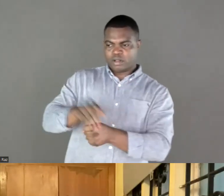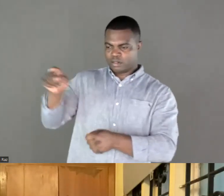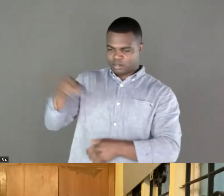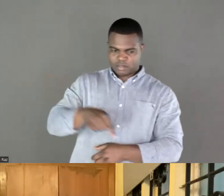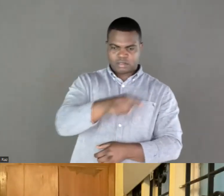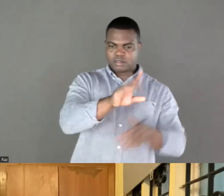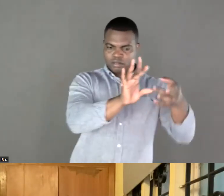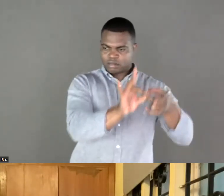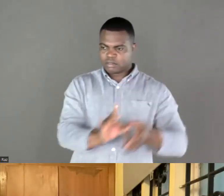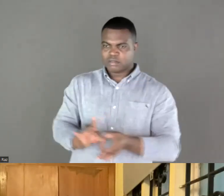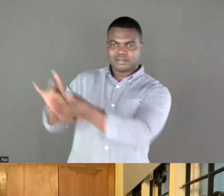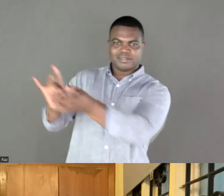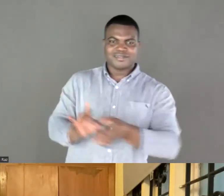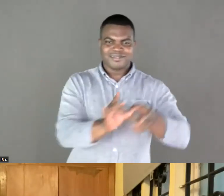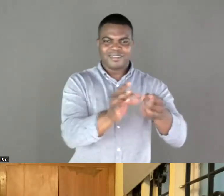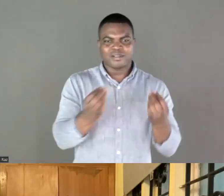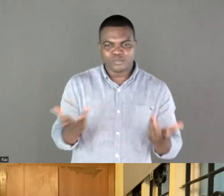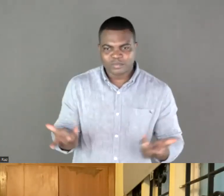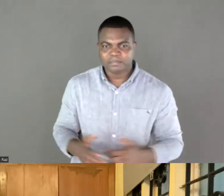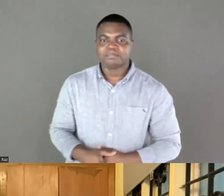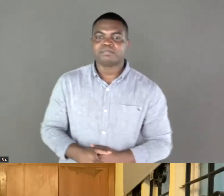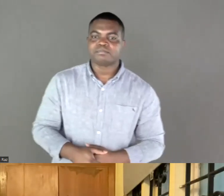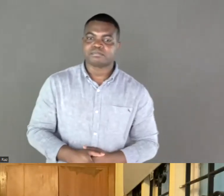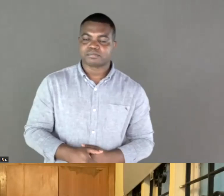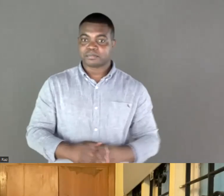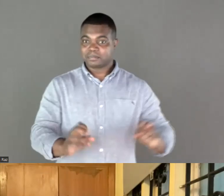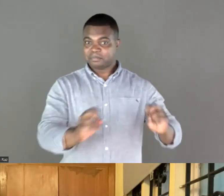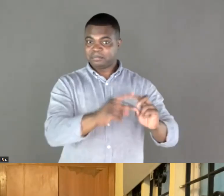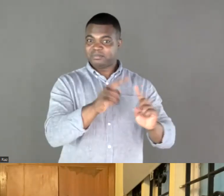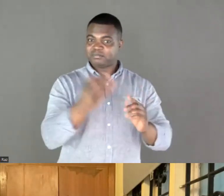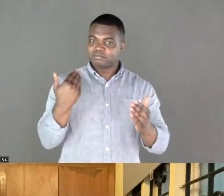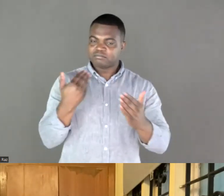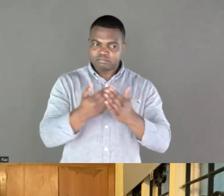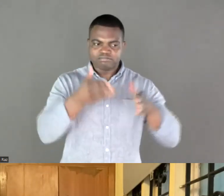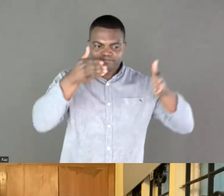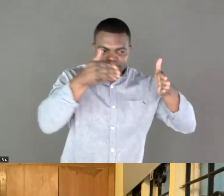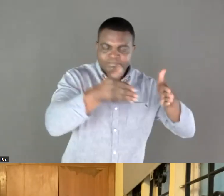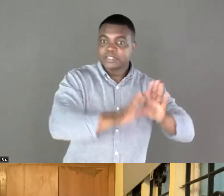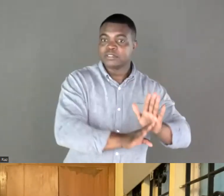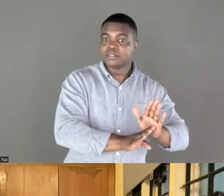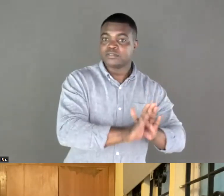IBC members, IDC being the international disability and Development Consortium,